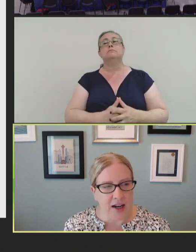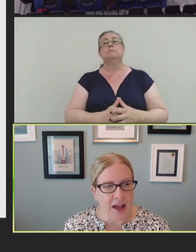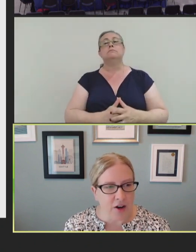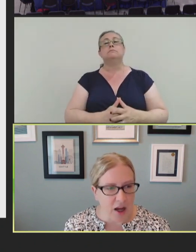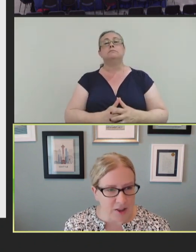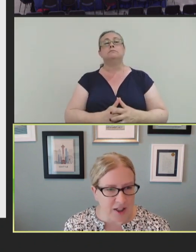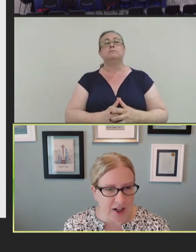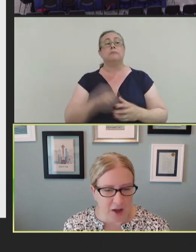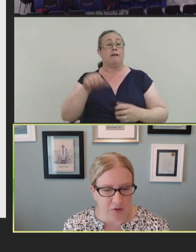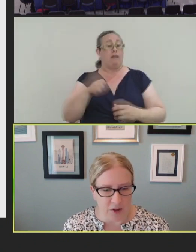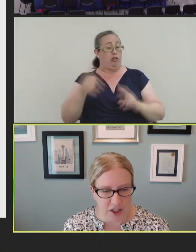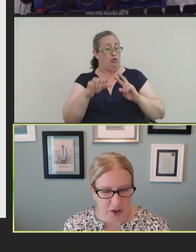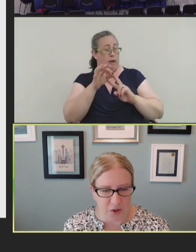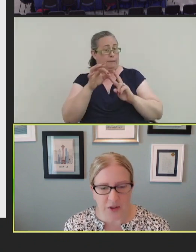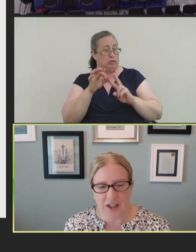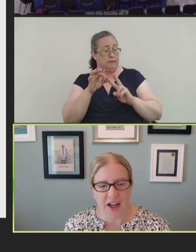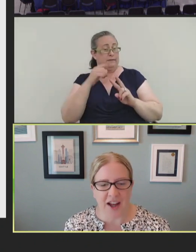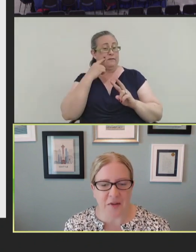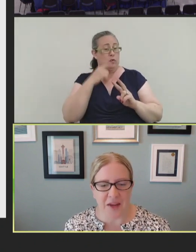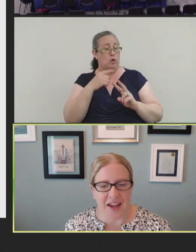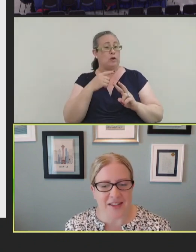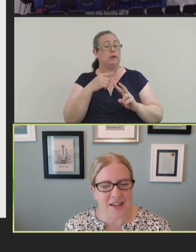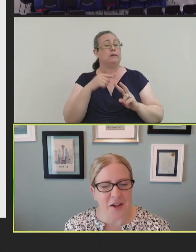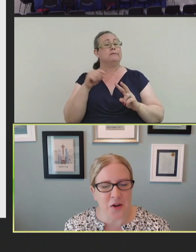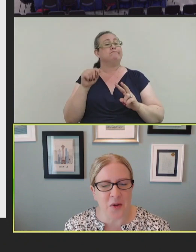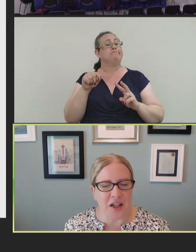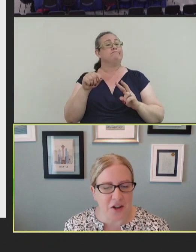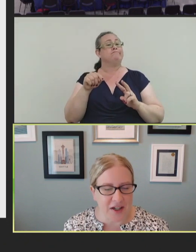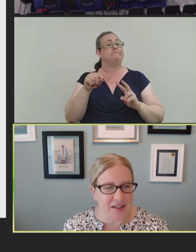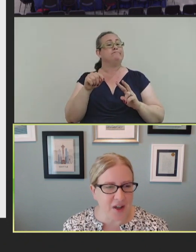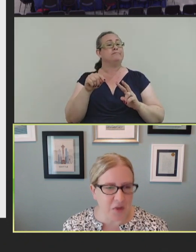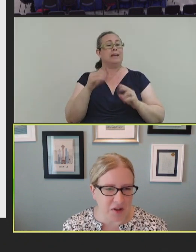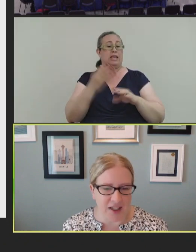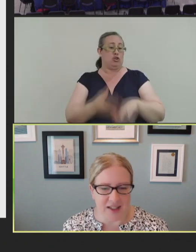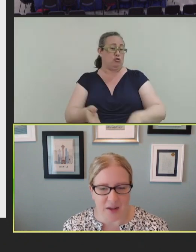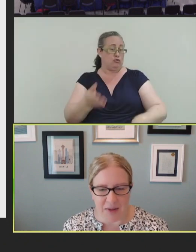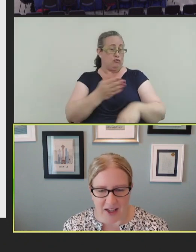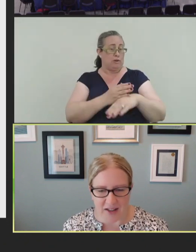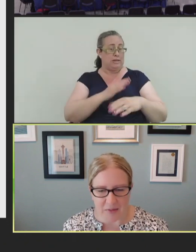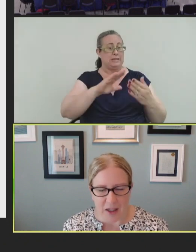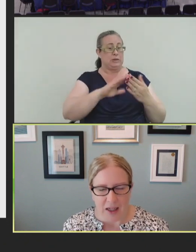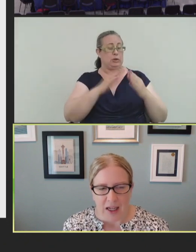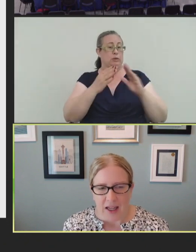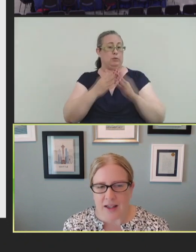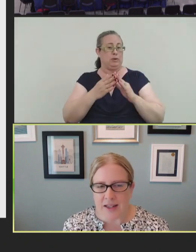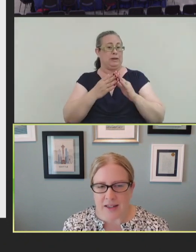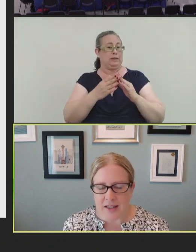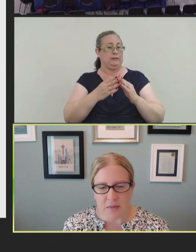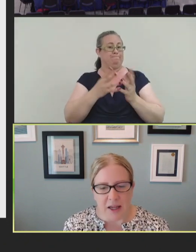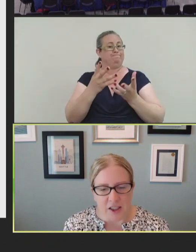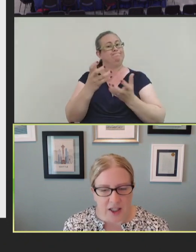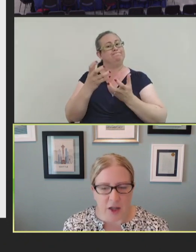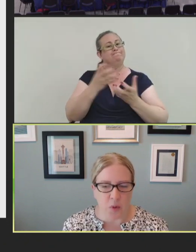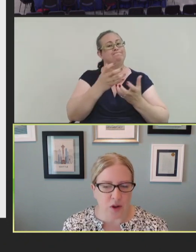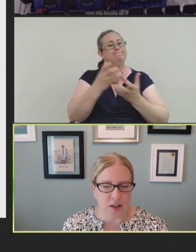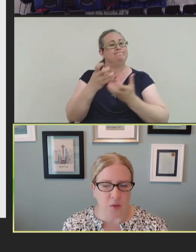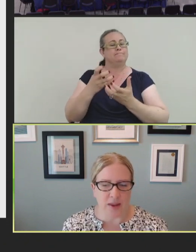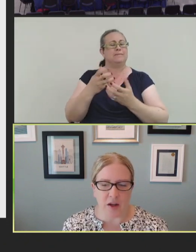Another option for two is to increase community demand. This is especially important within